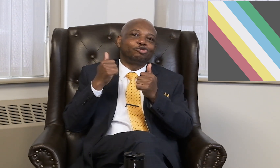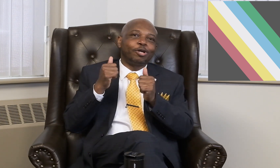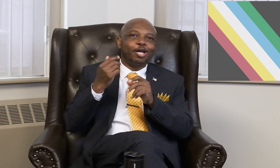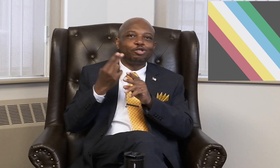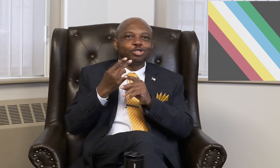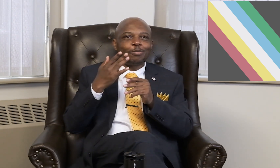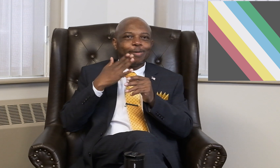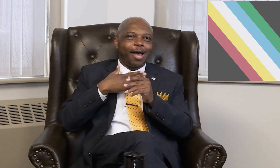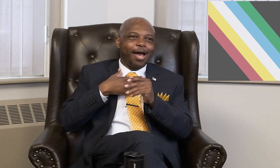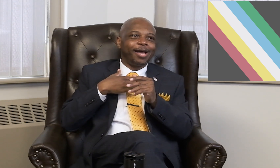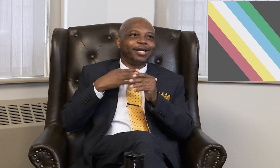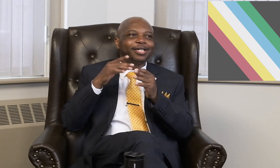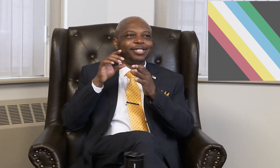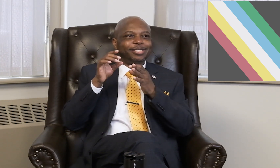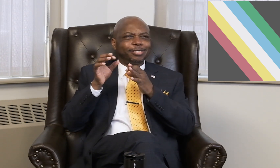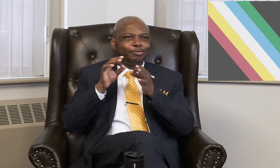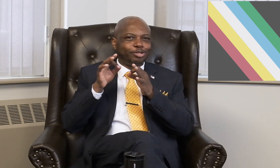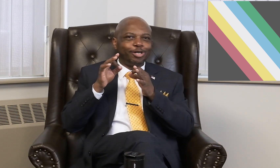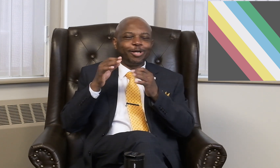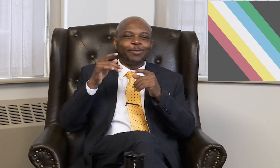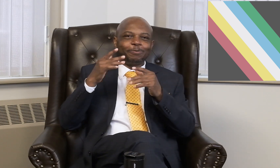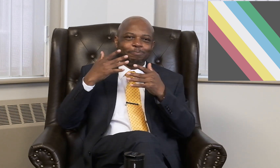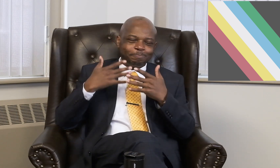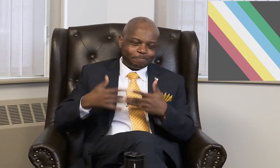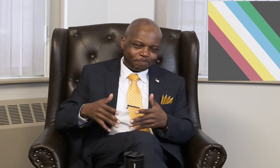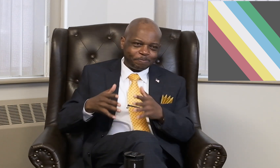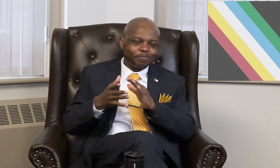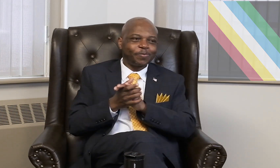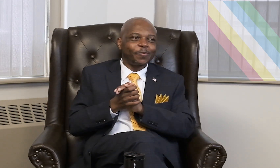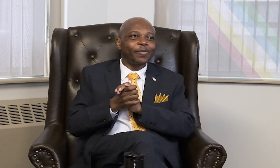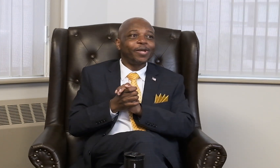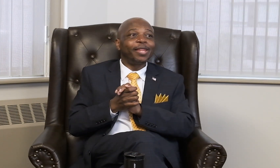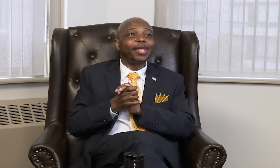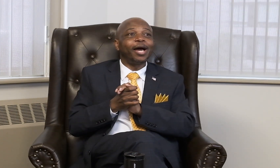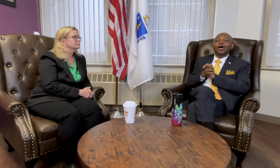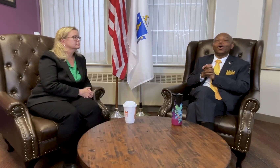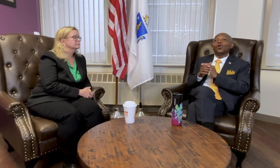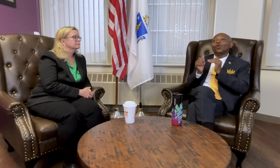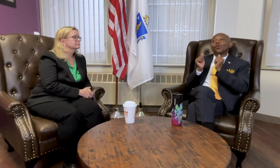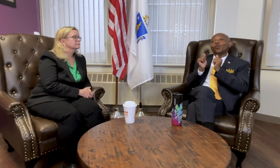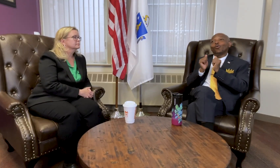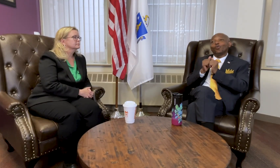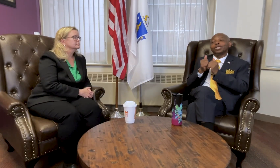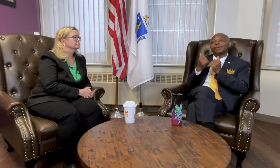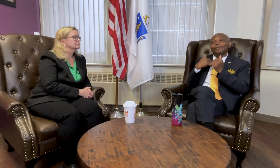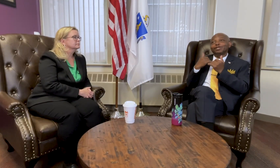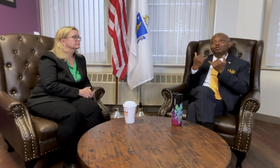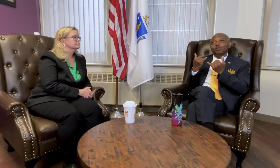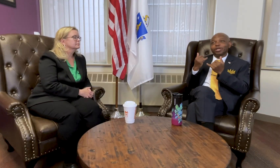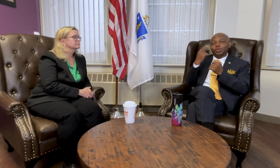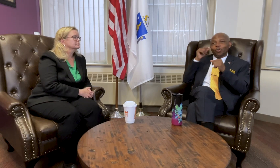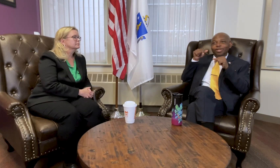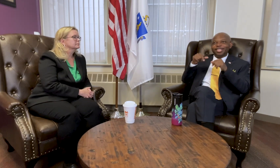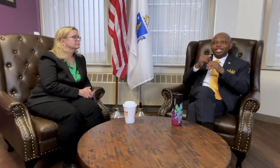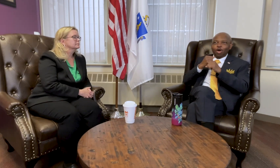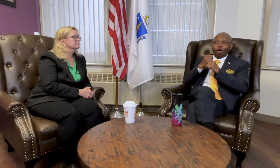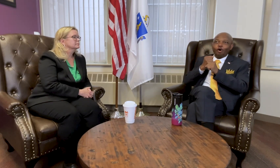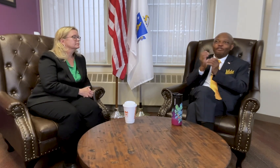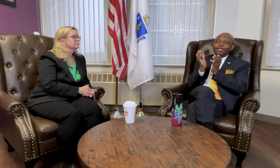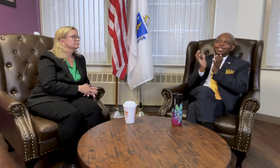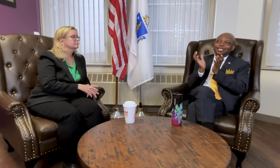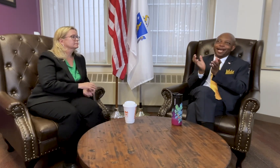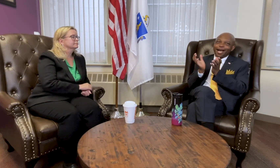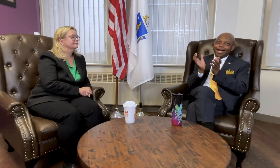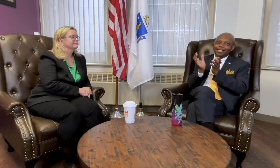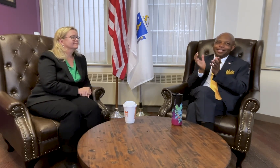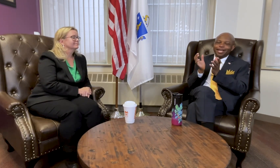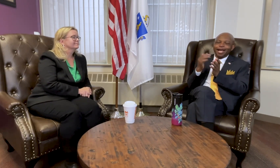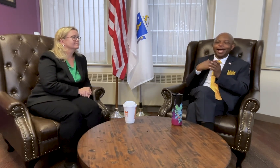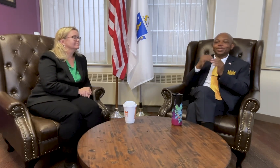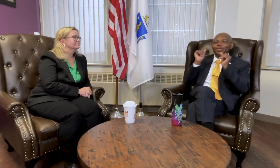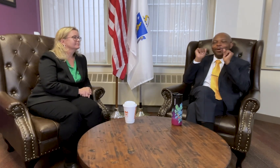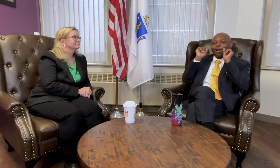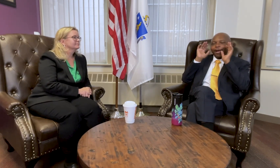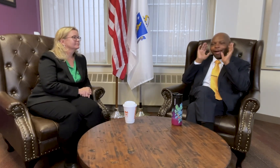description was inclusive of specific colors to honor those disabilities aforementioned.